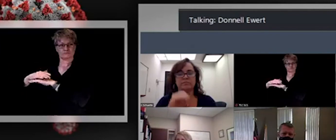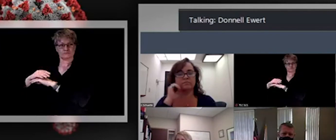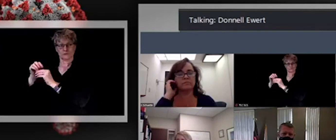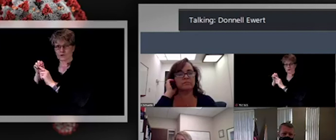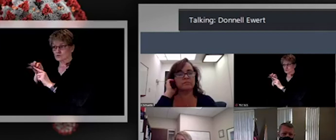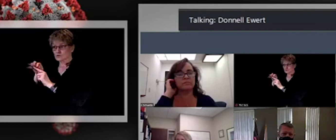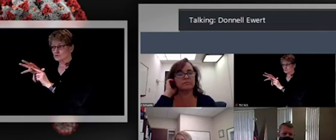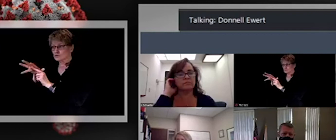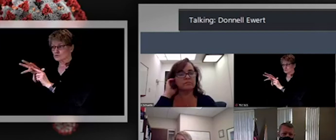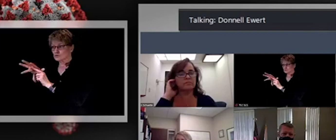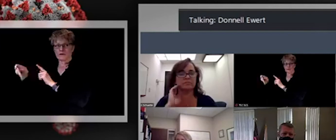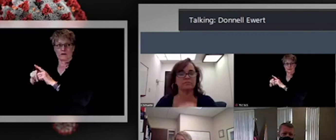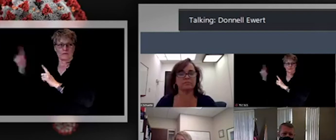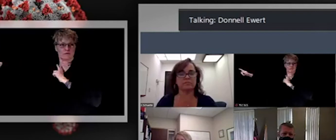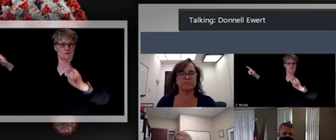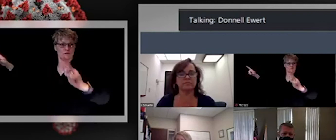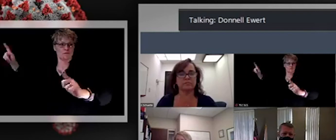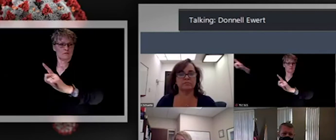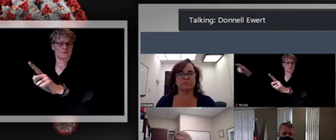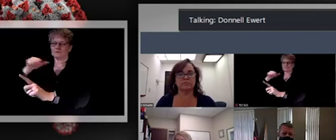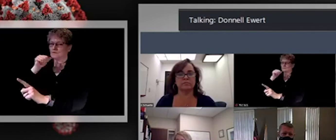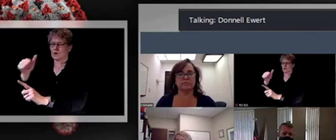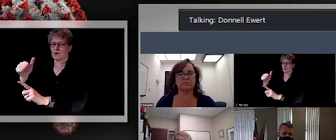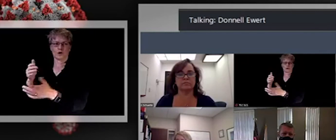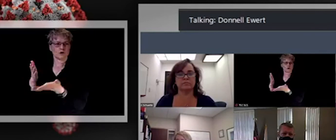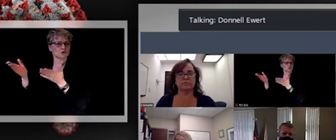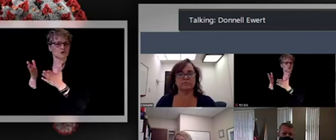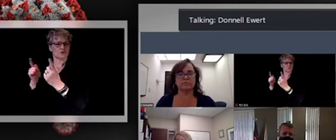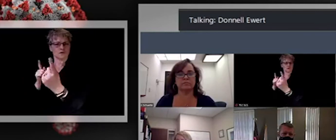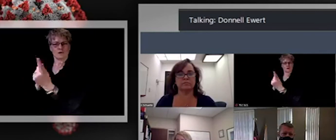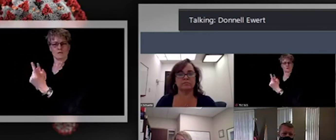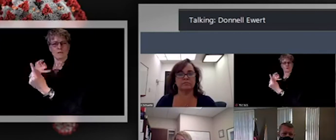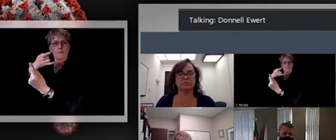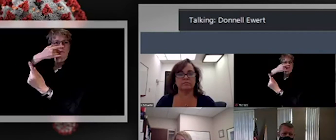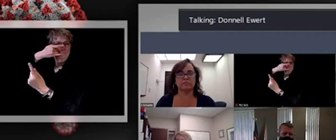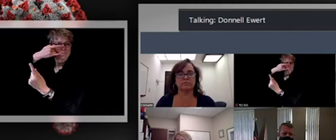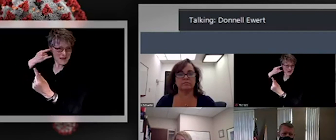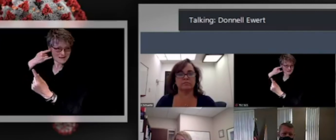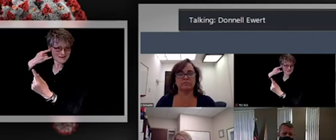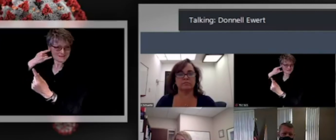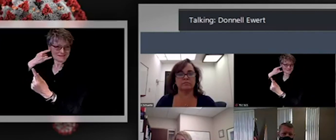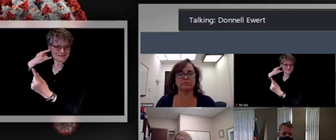limited to their server. The server is masked and hopefully those individuals in the restroom